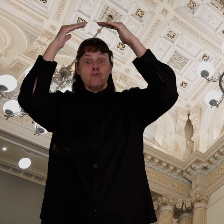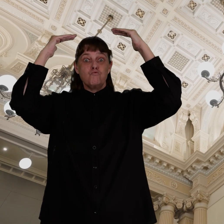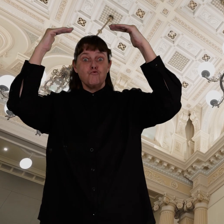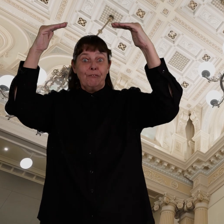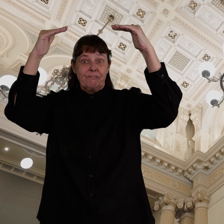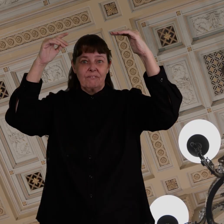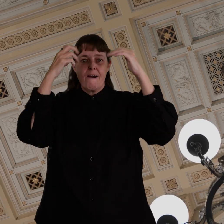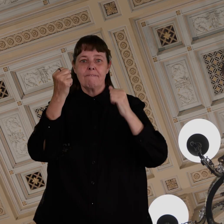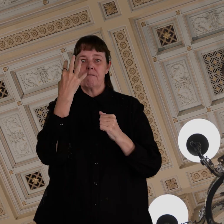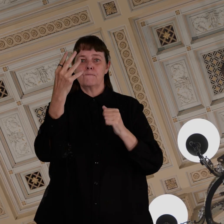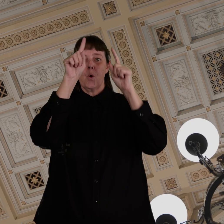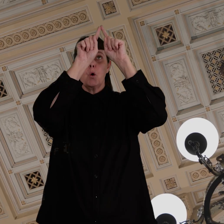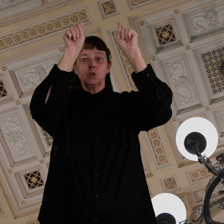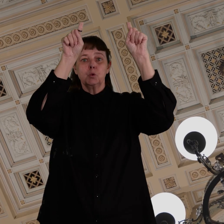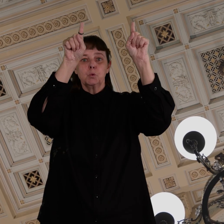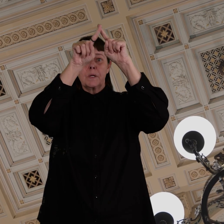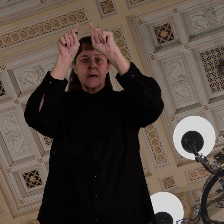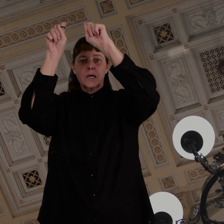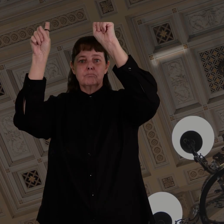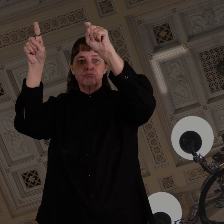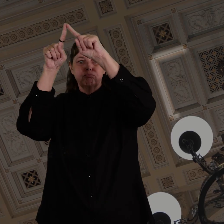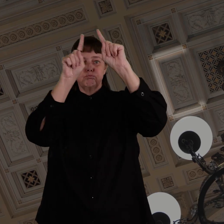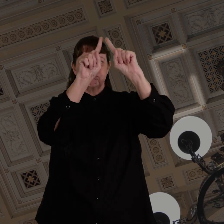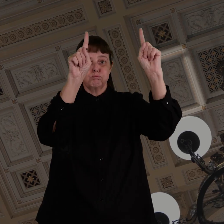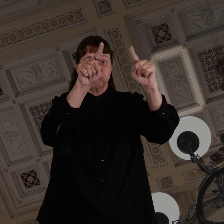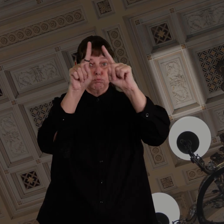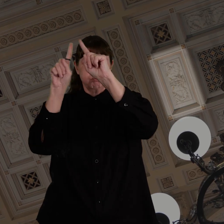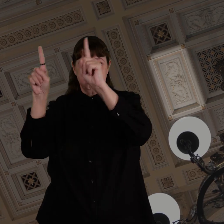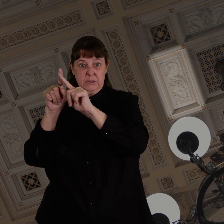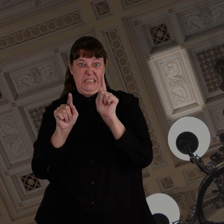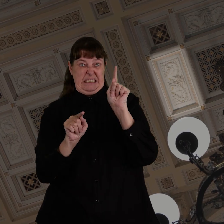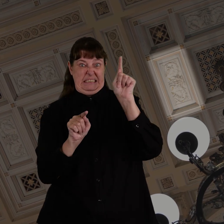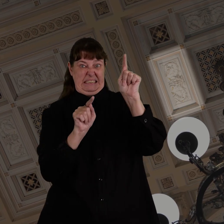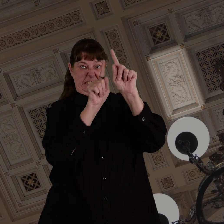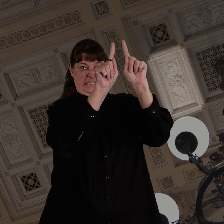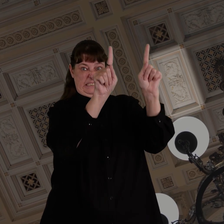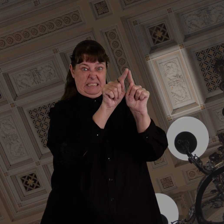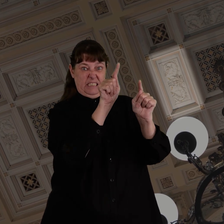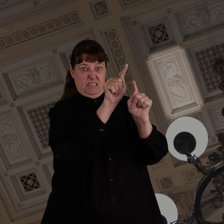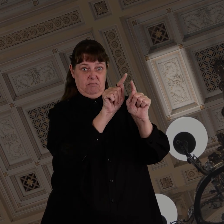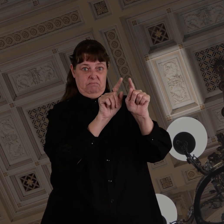go around the chandelier, there are four rectangular leaf detailed panels, and the